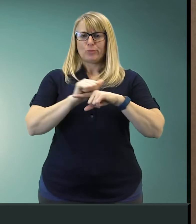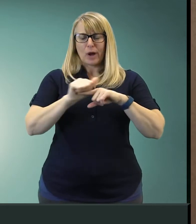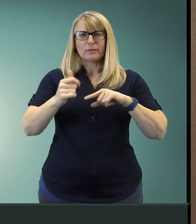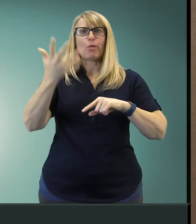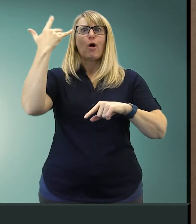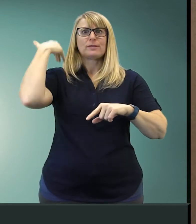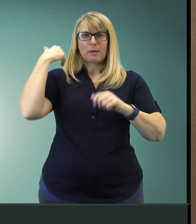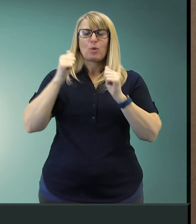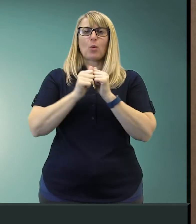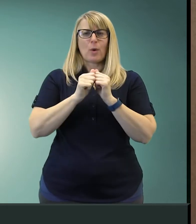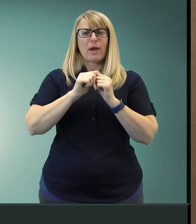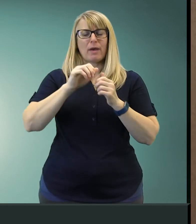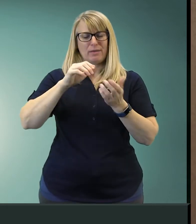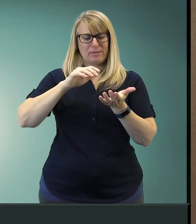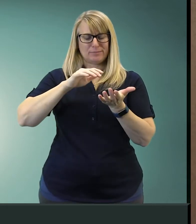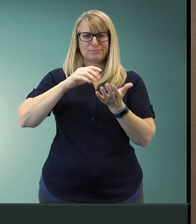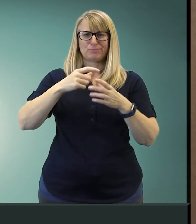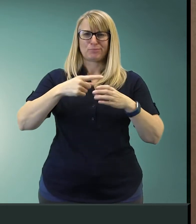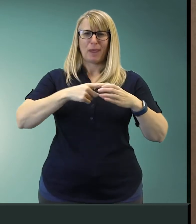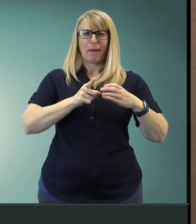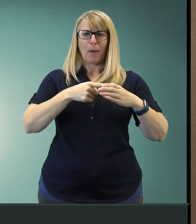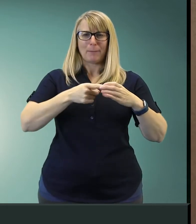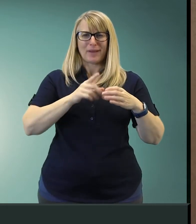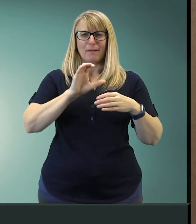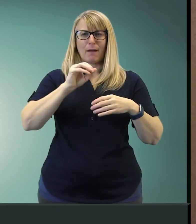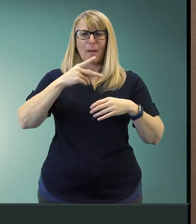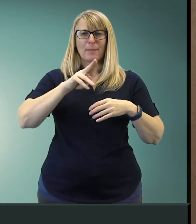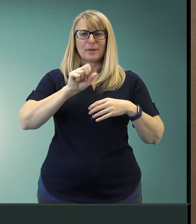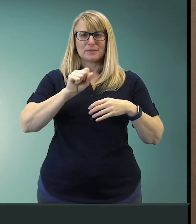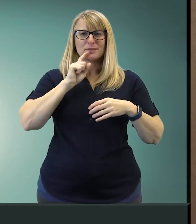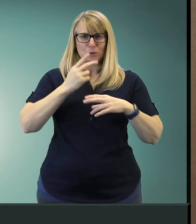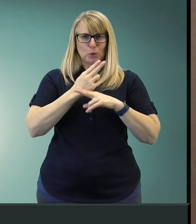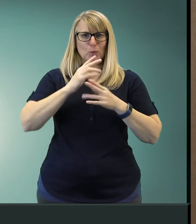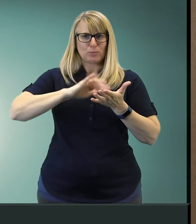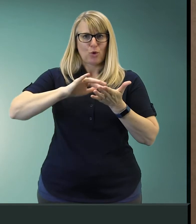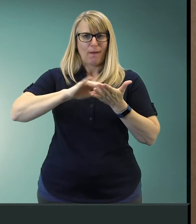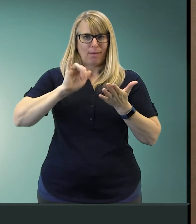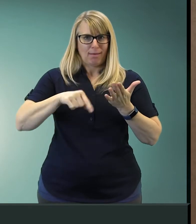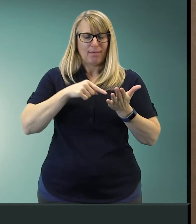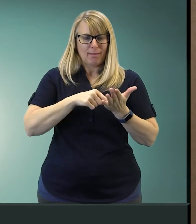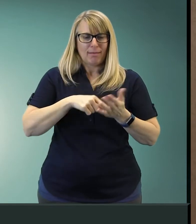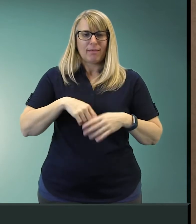I've practiced a long time ago with a Braille compass, but I haven't done that for a while.